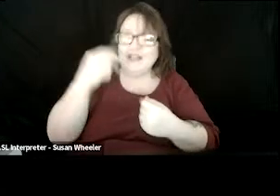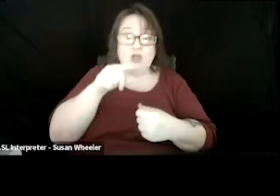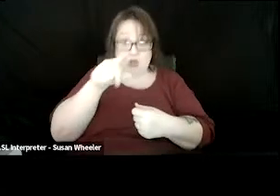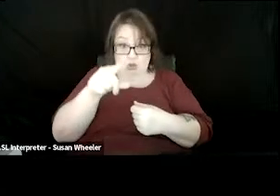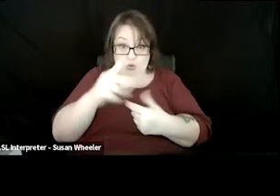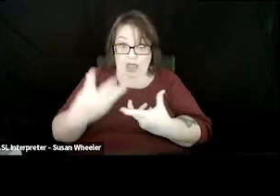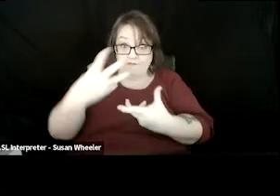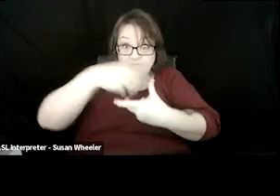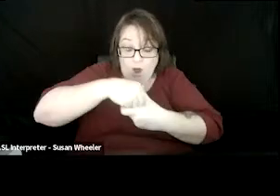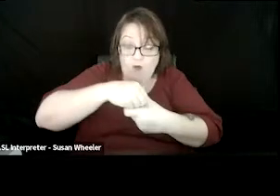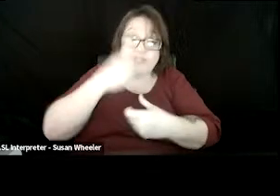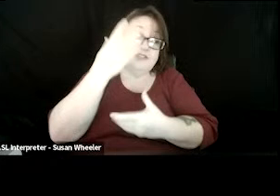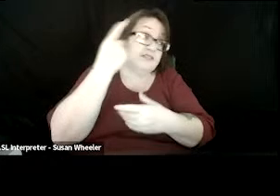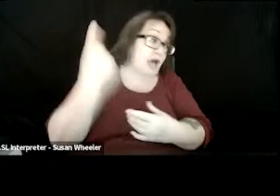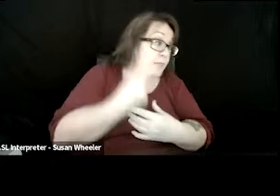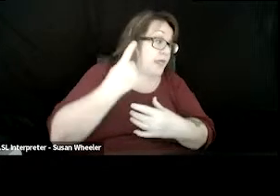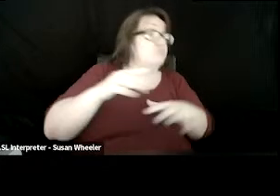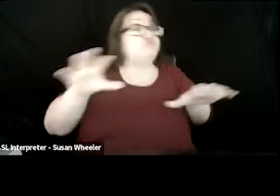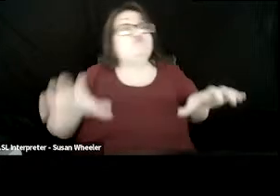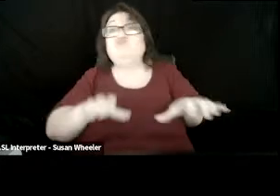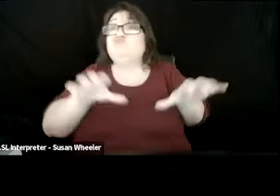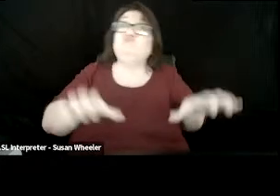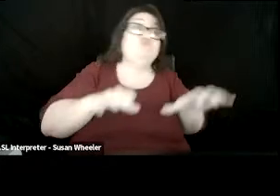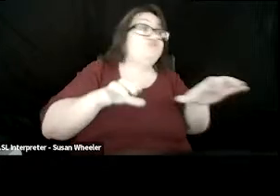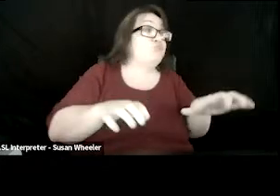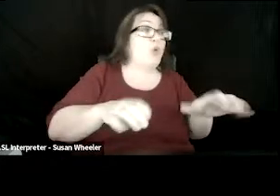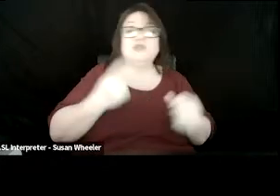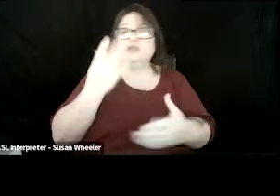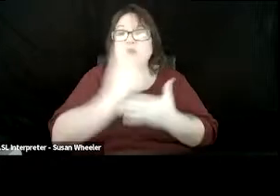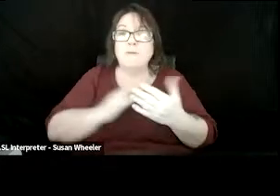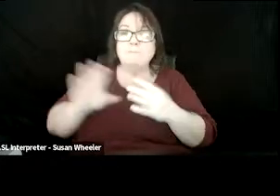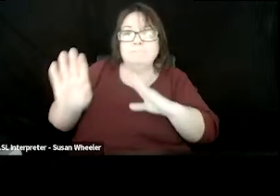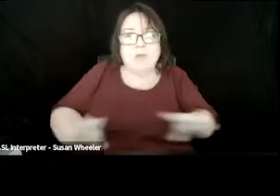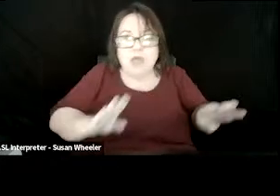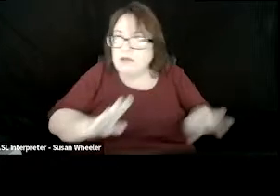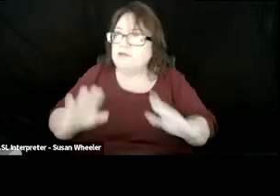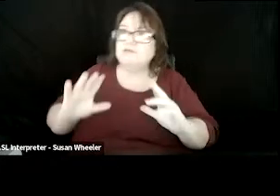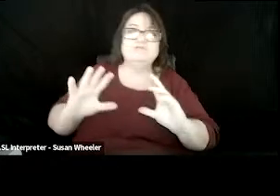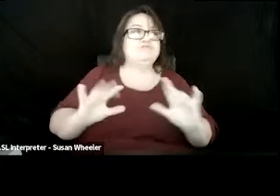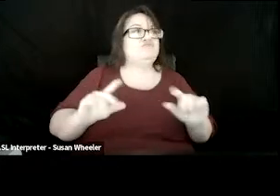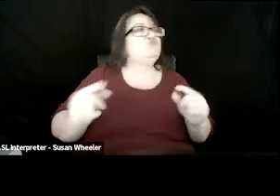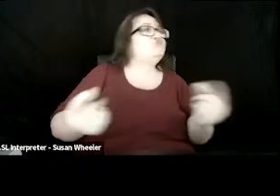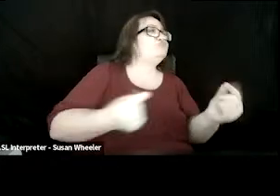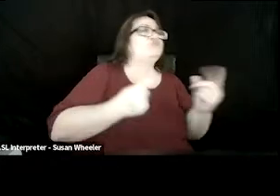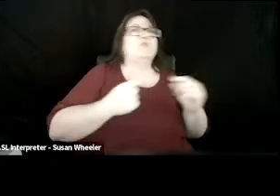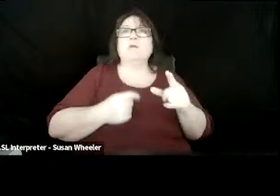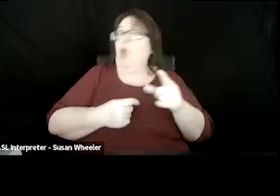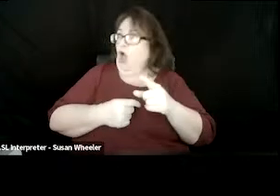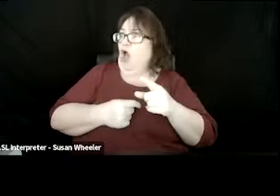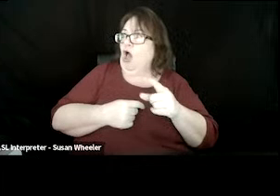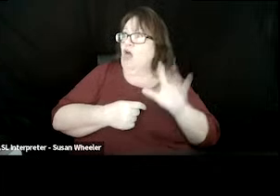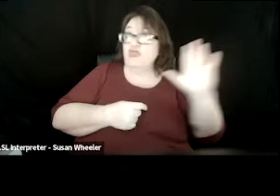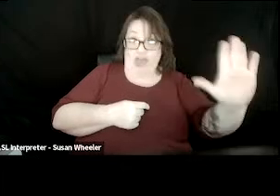in some kind of activity or conduct that might be a violation of their policy,